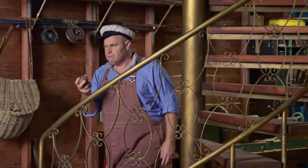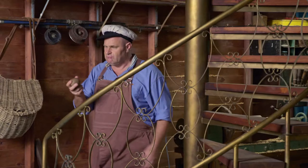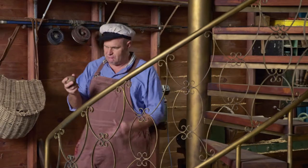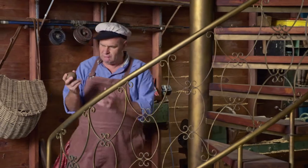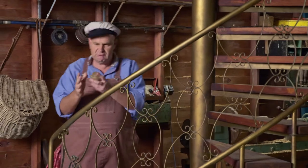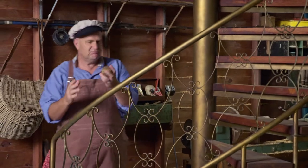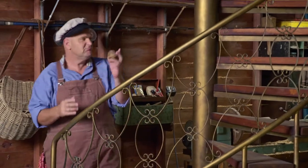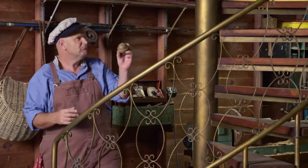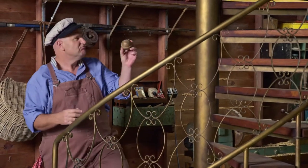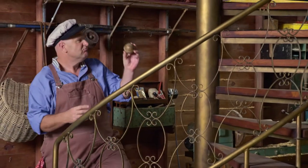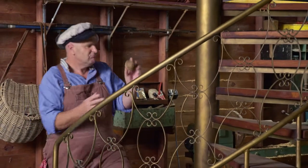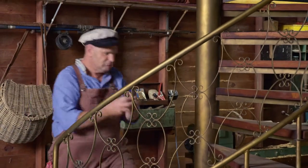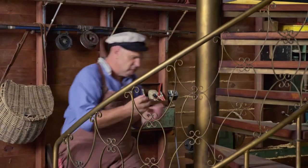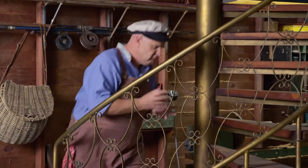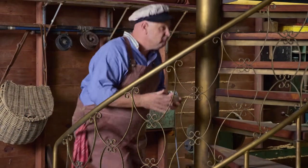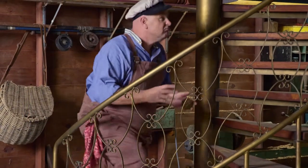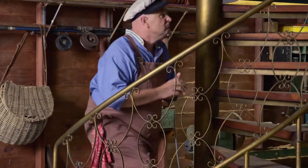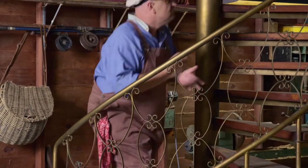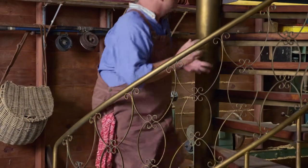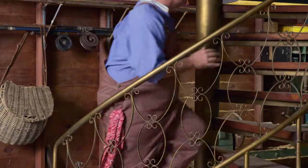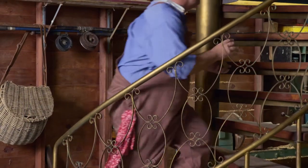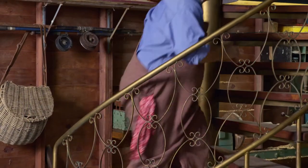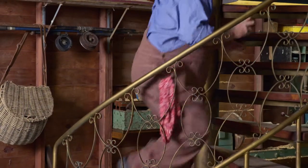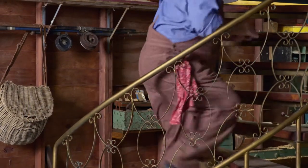Aha. Hm. Yes, yes. Hm.